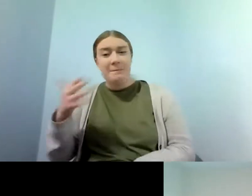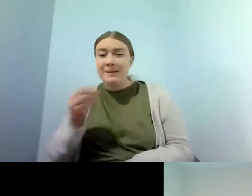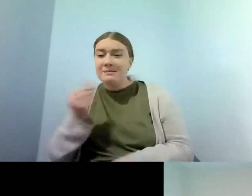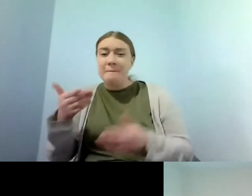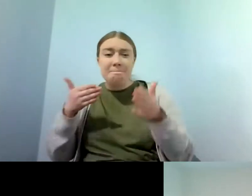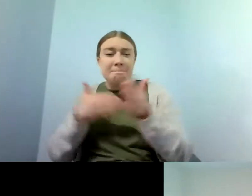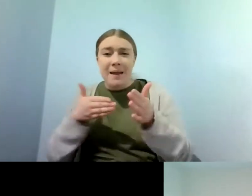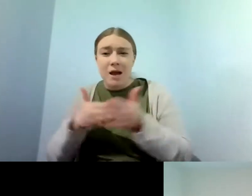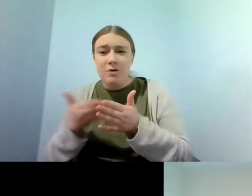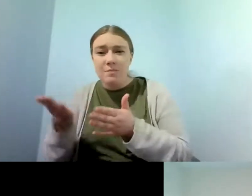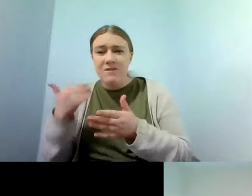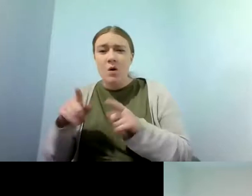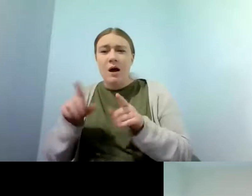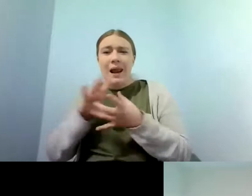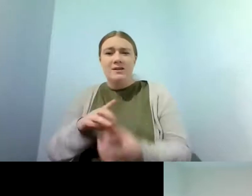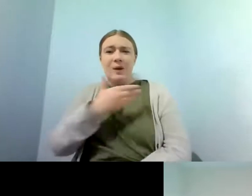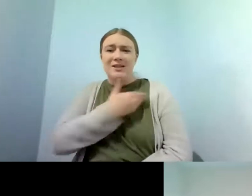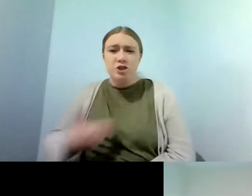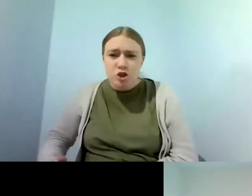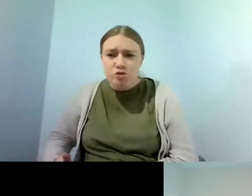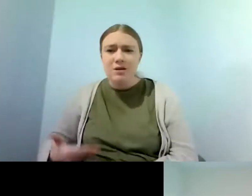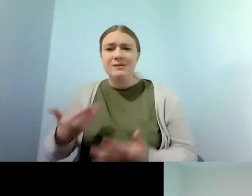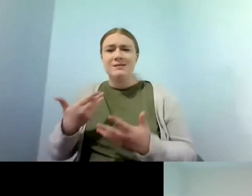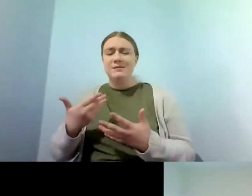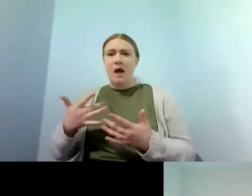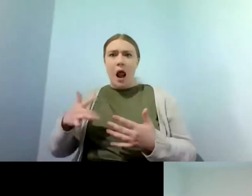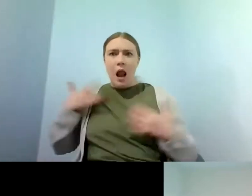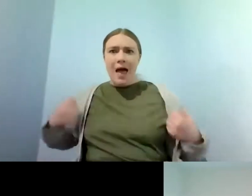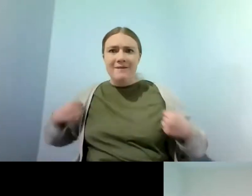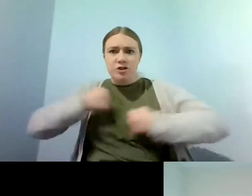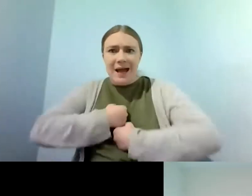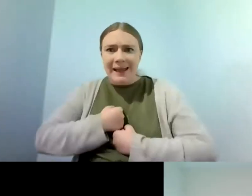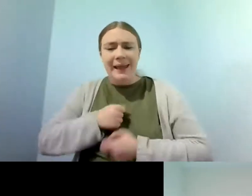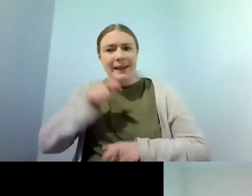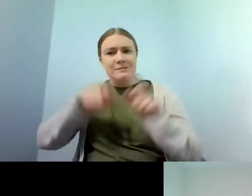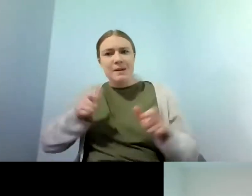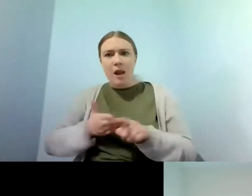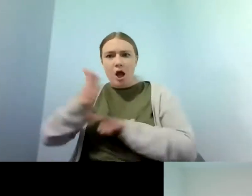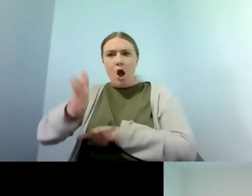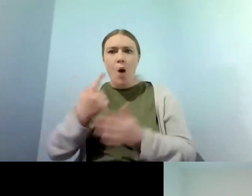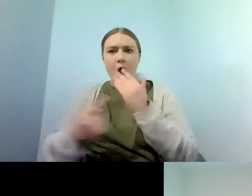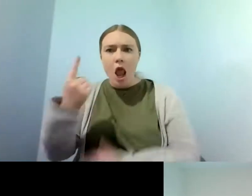to insurance and liability and life jackets and people going out on their own so um if you're